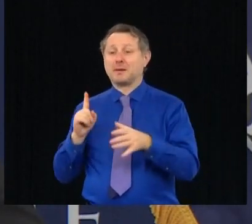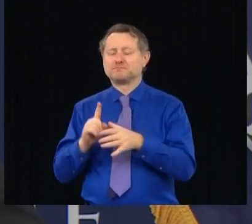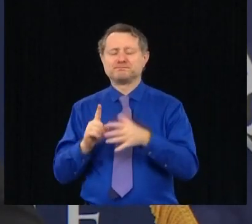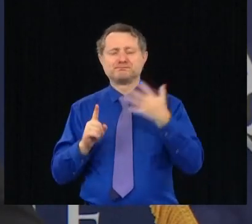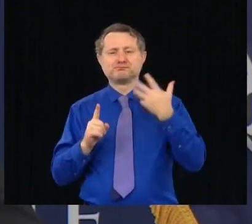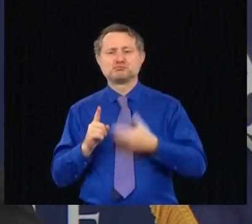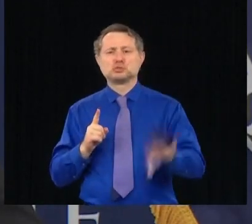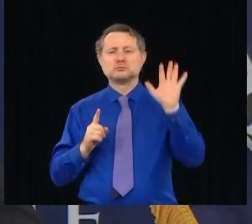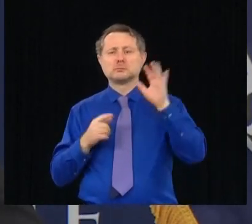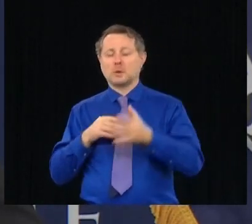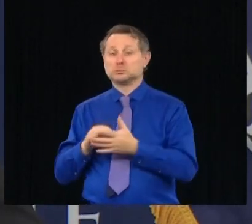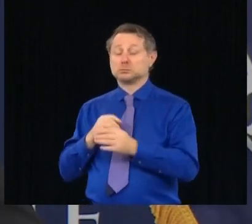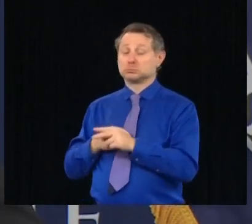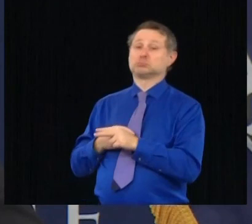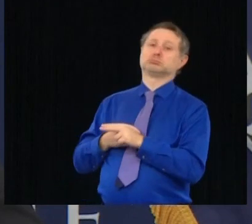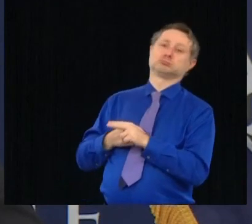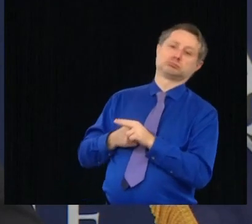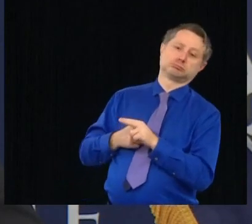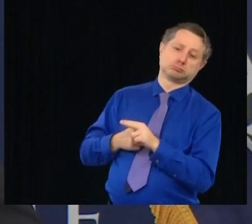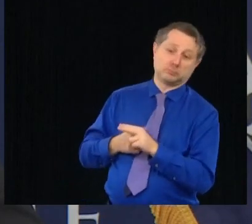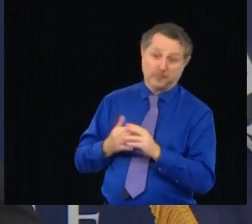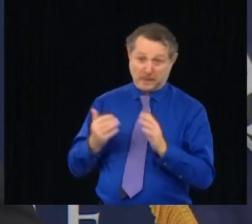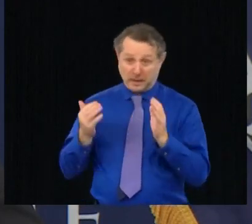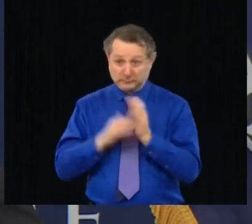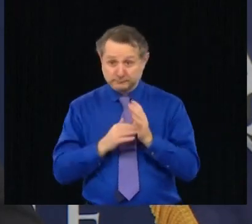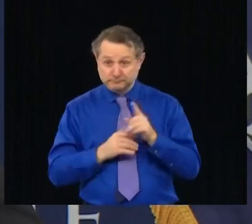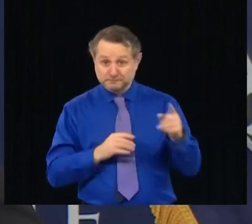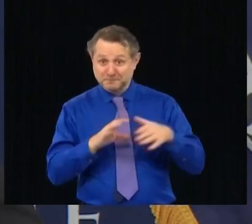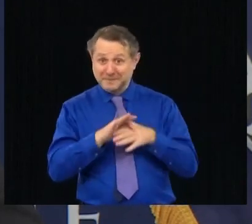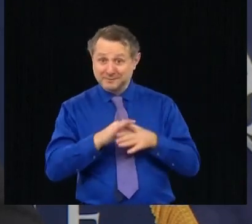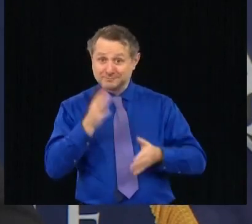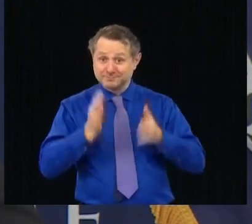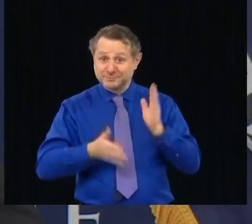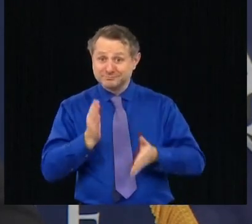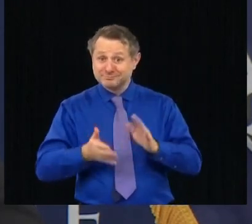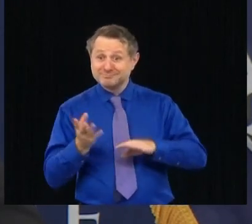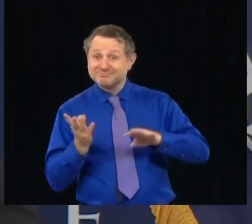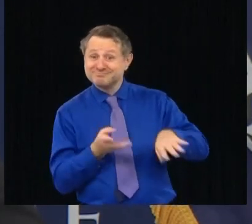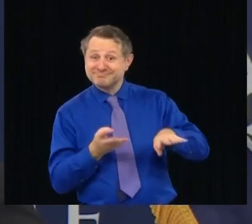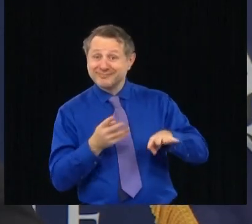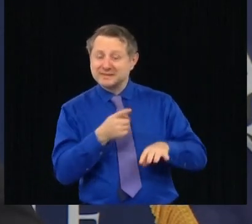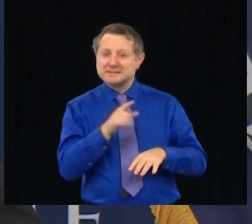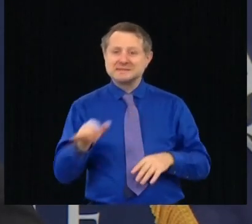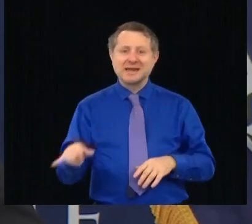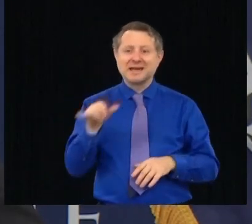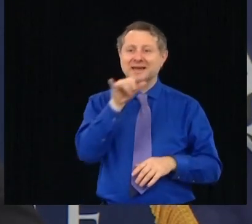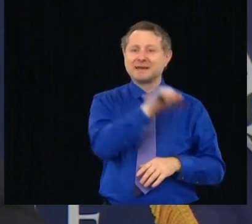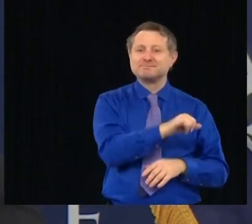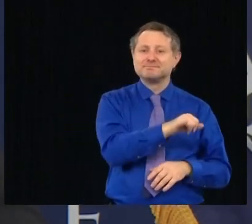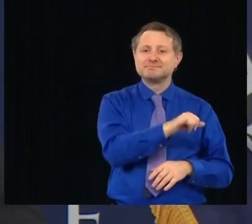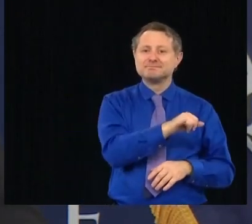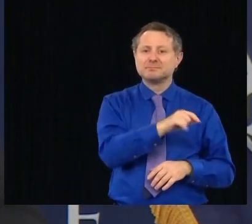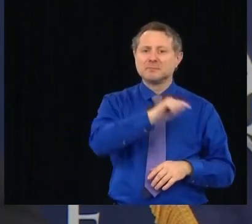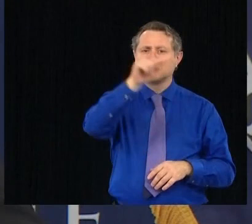LITERALLY DOZENS IN ONE EVENT IN ONE GATHERING. THAT'S WHAT WE LEARNED IN NEW ROCHELLE.